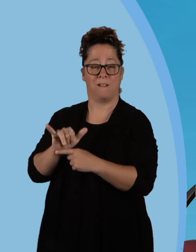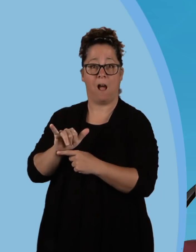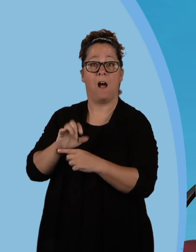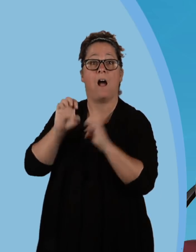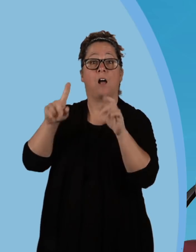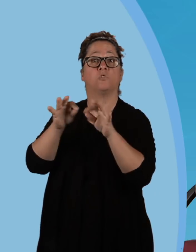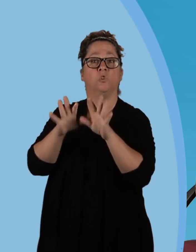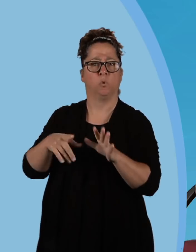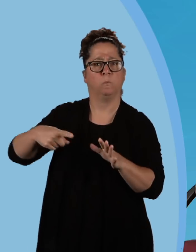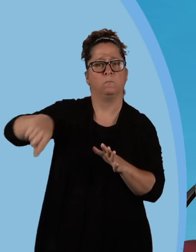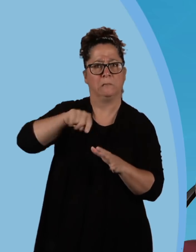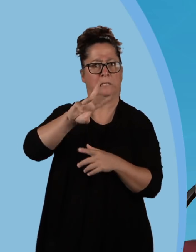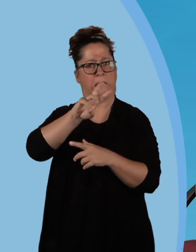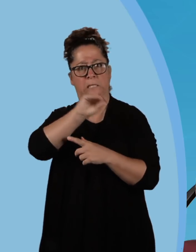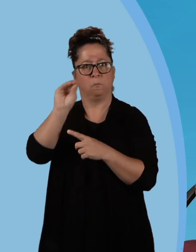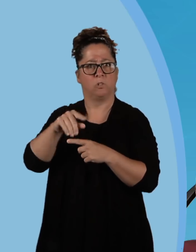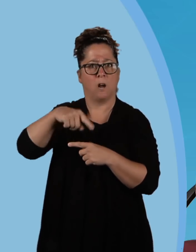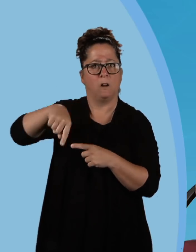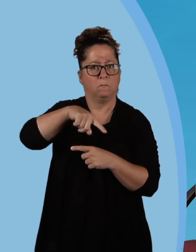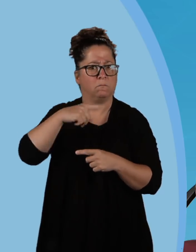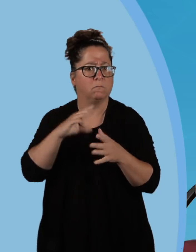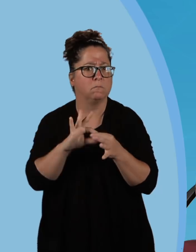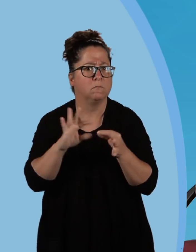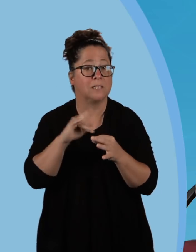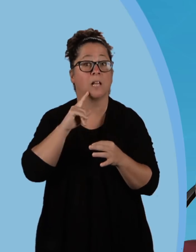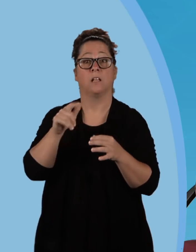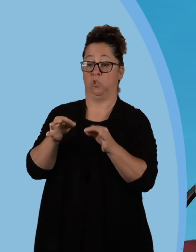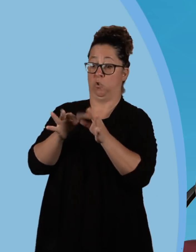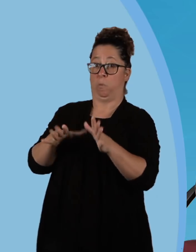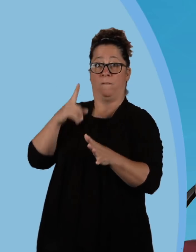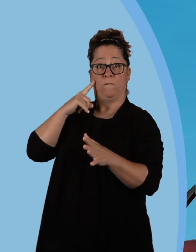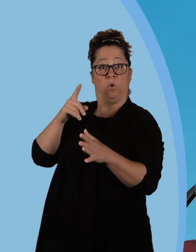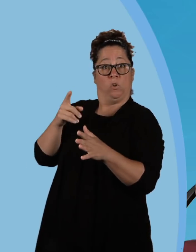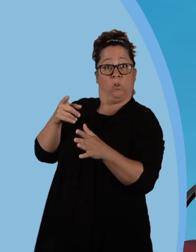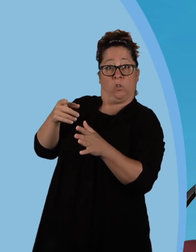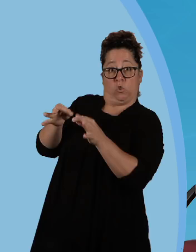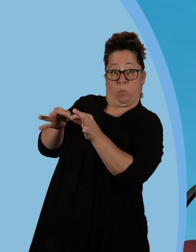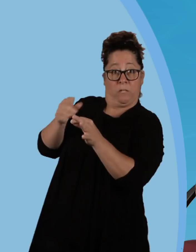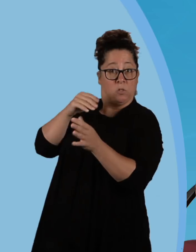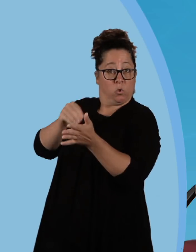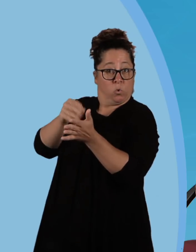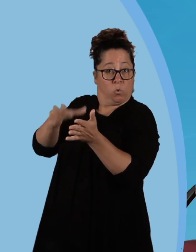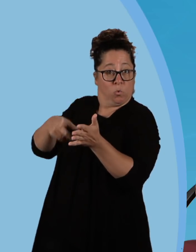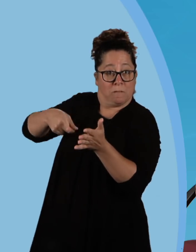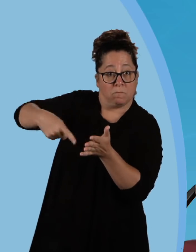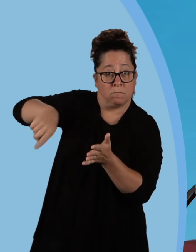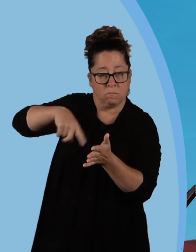We recently did a survey of educational interpreters, and 60% of them say that they interpret for a